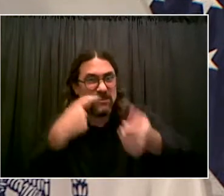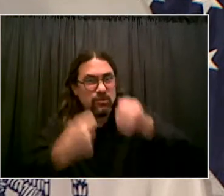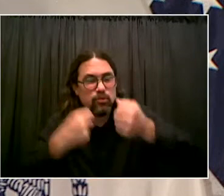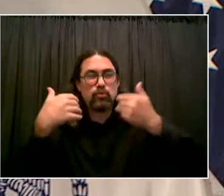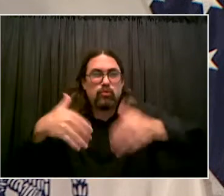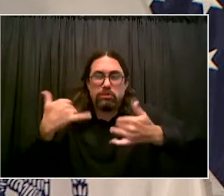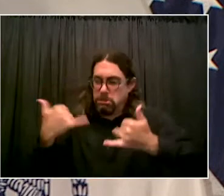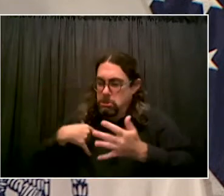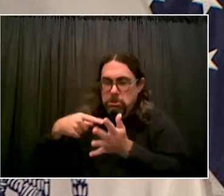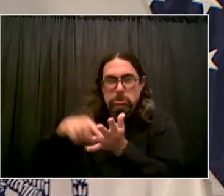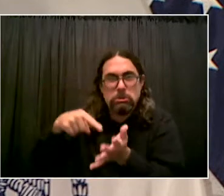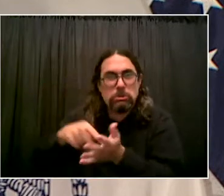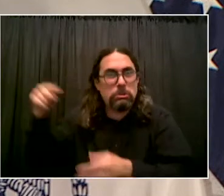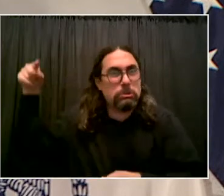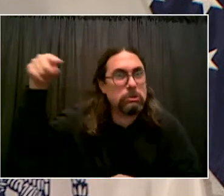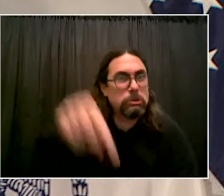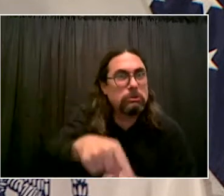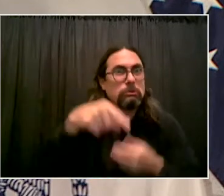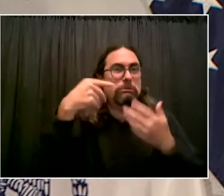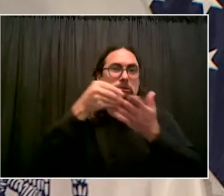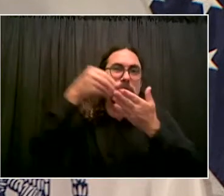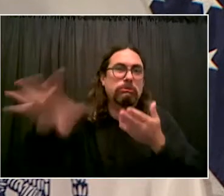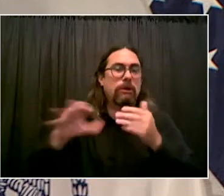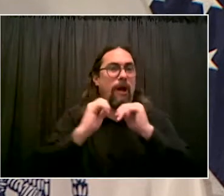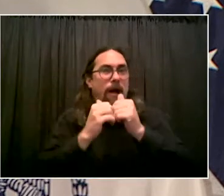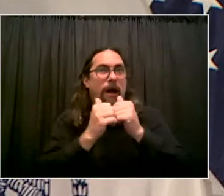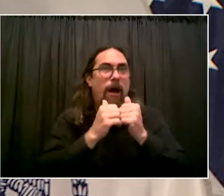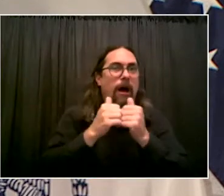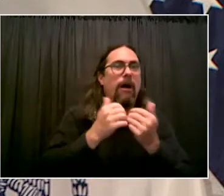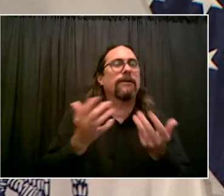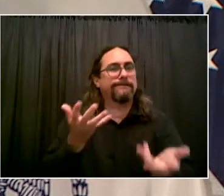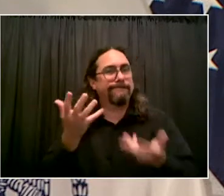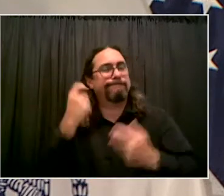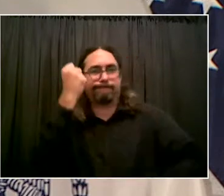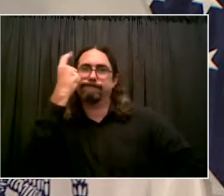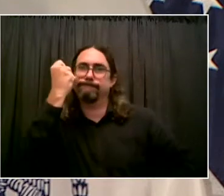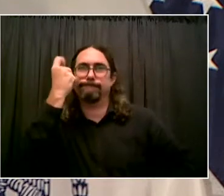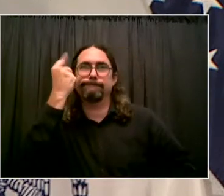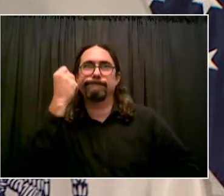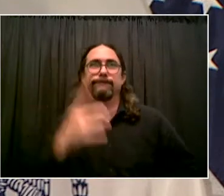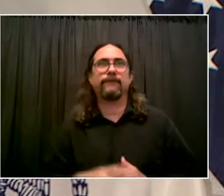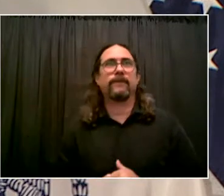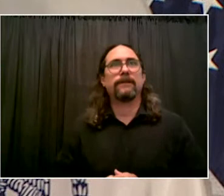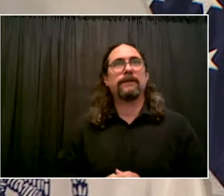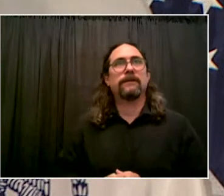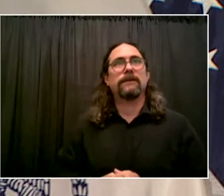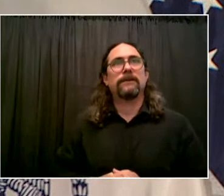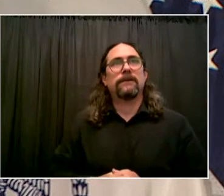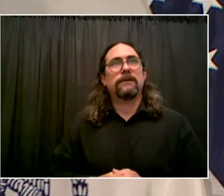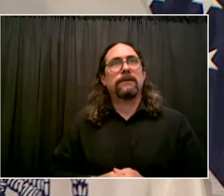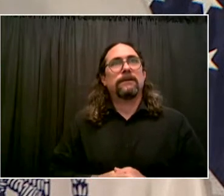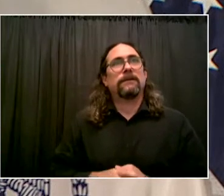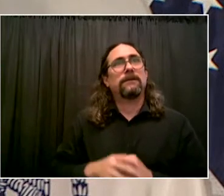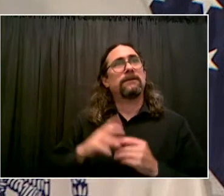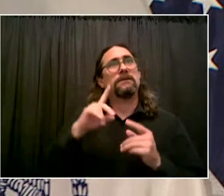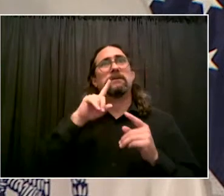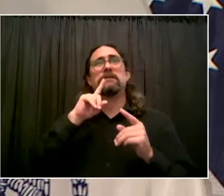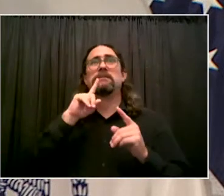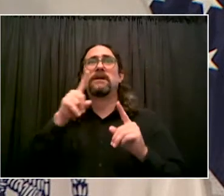MONTHLY METRO CARD AND A GOOD DEAL IN THE SCHEME OF THINGS. IT IS IMPORTANT TT HATHAT BE